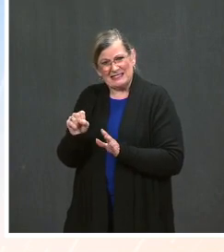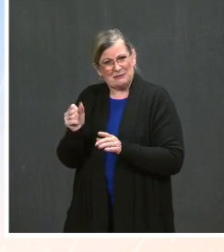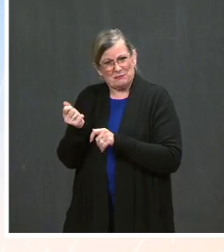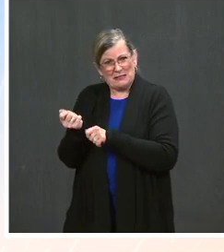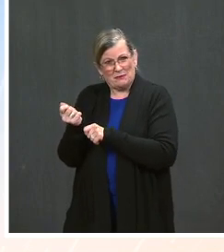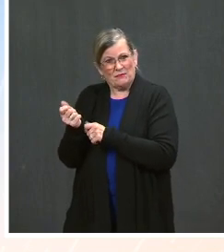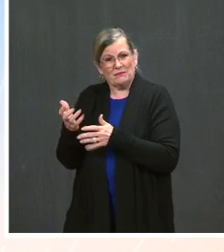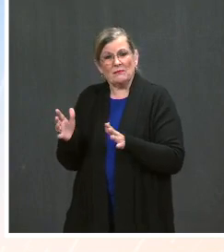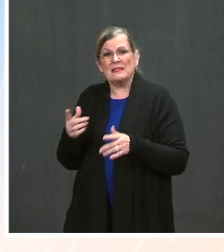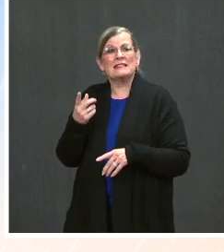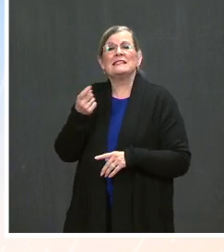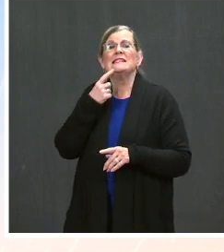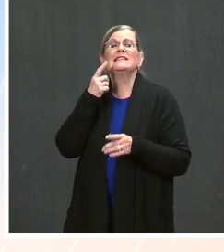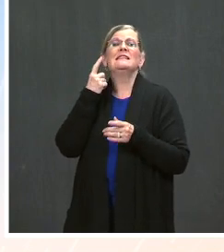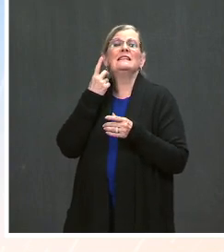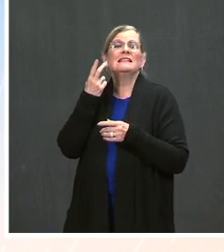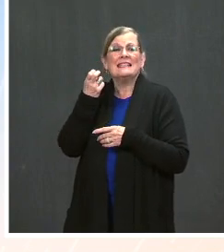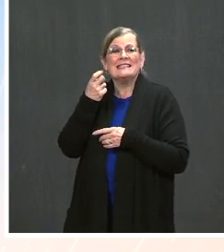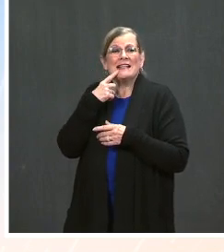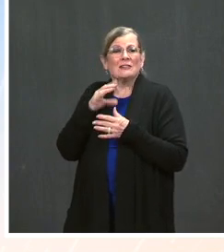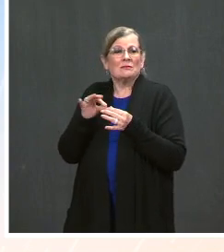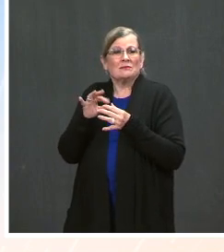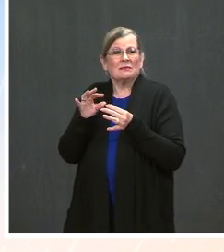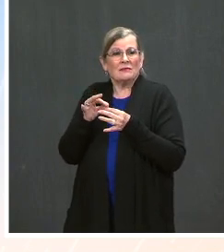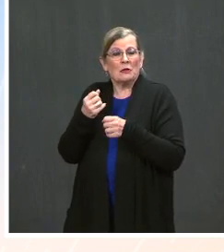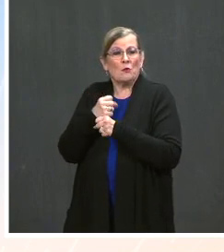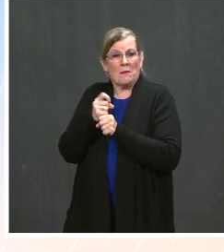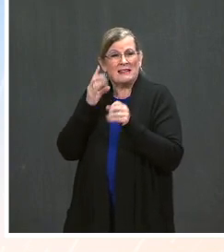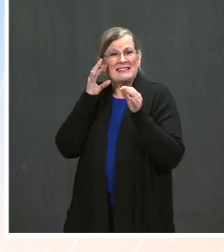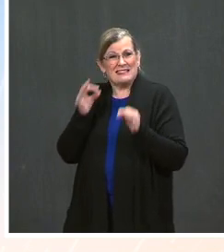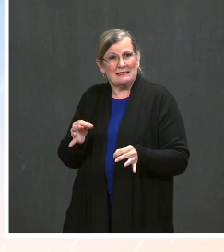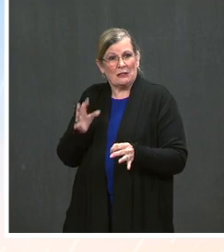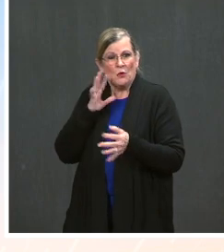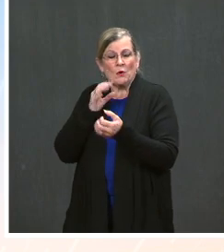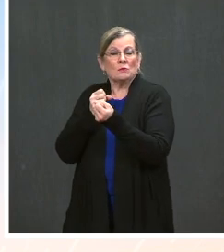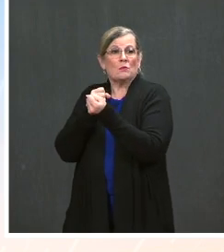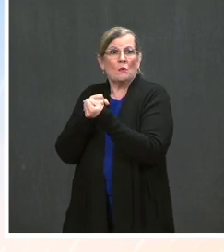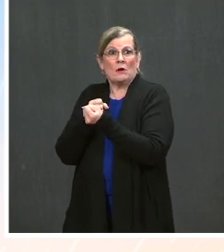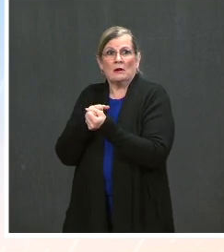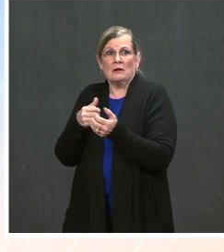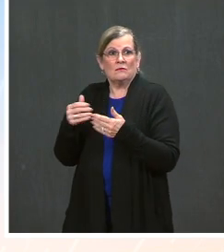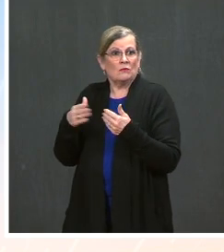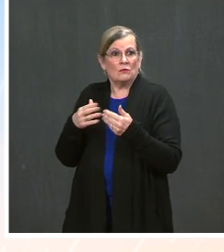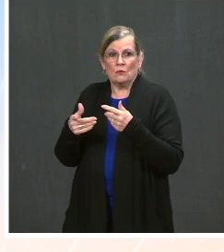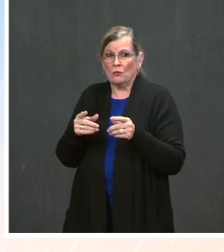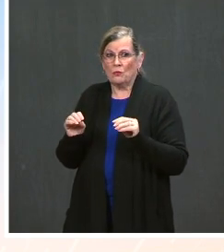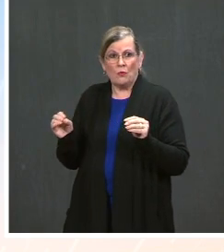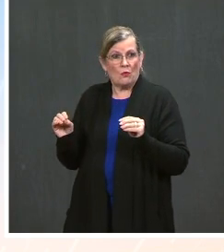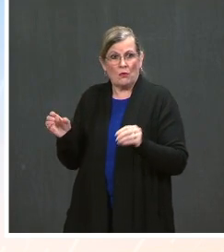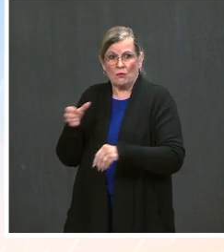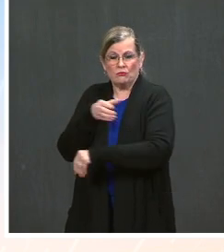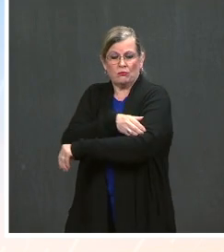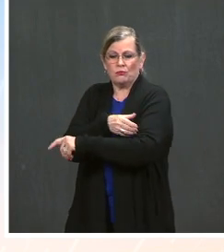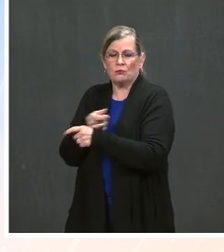And that's true in the context of the remarks he made in that interview. The Press: What does the President believe